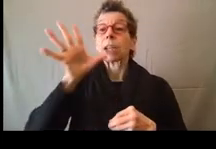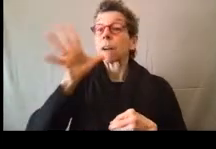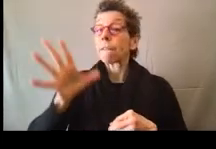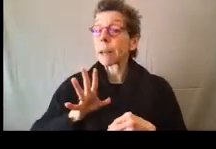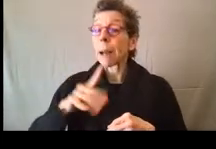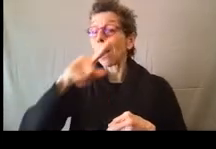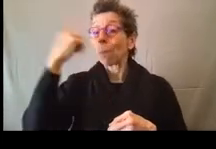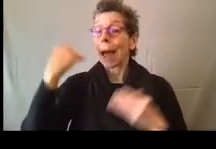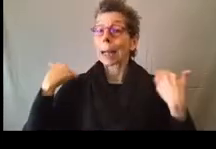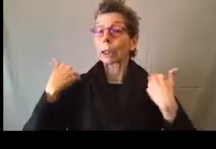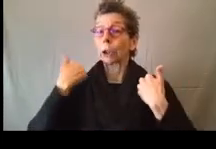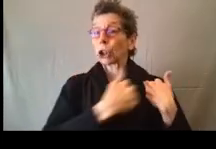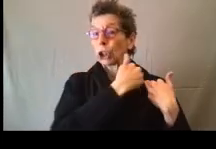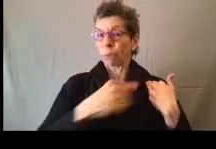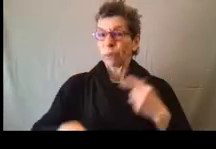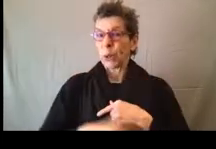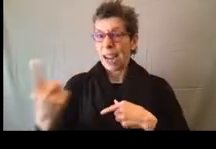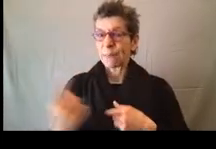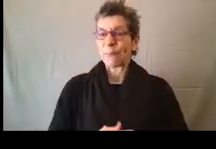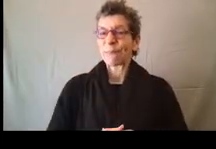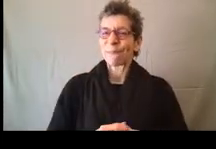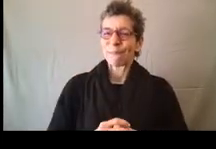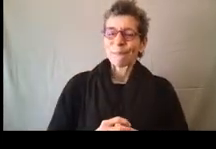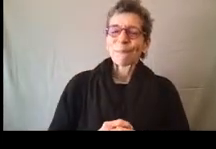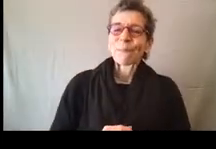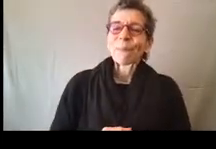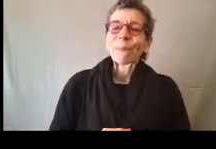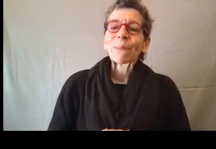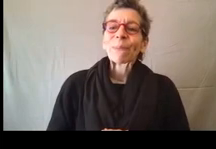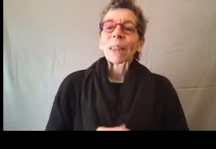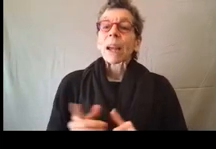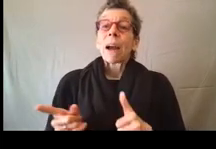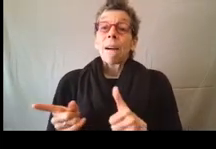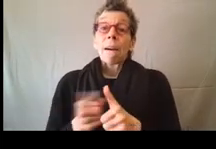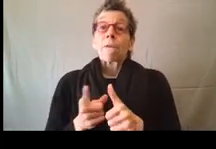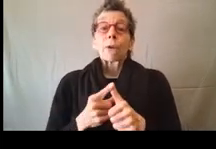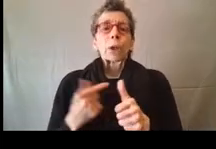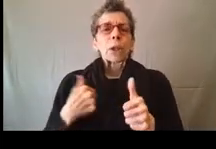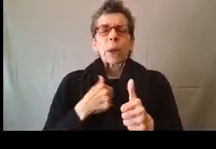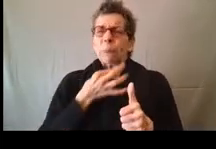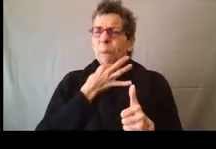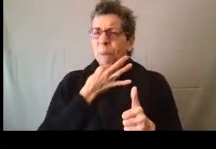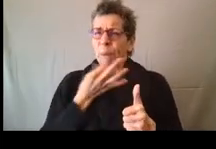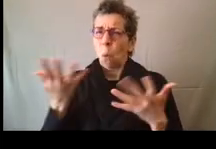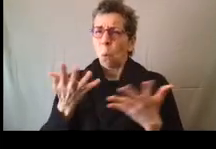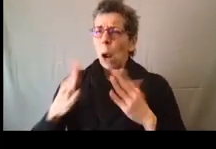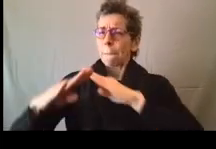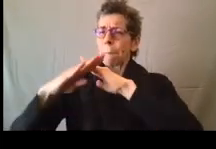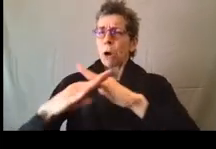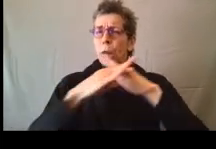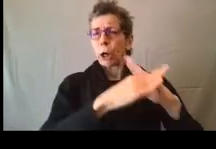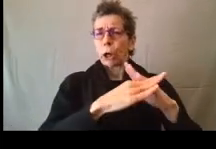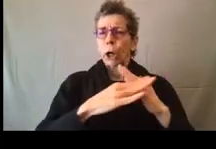blouse today. So, first, we wanted to understand what are the barriers to effective implementation